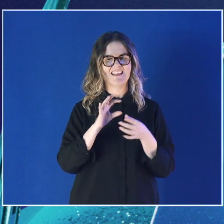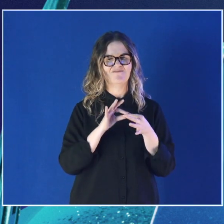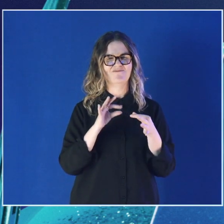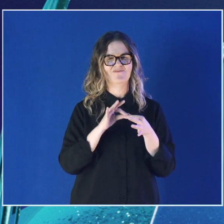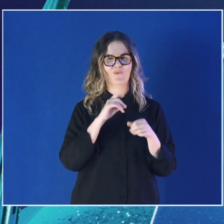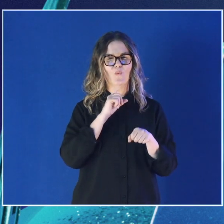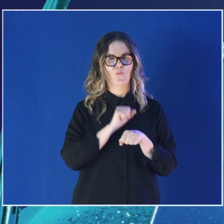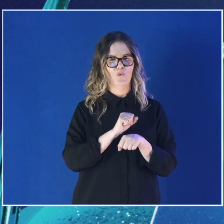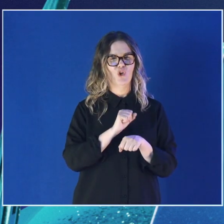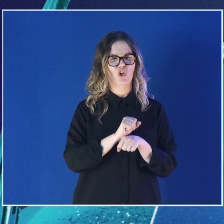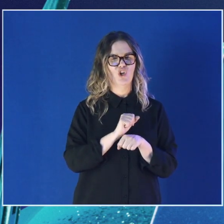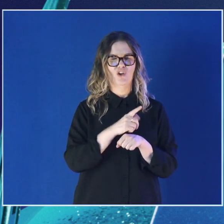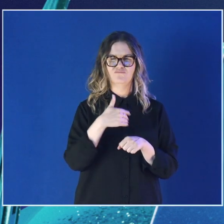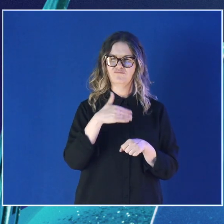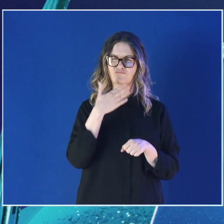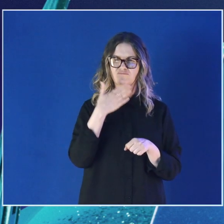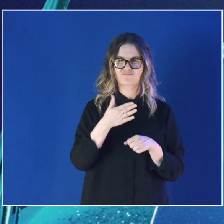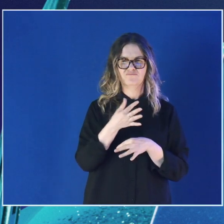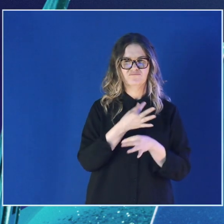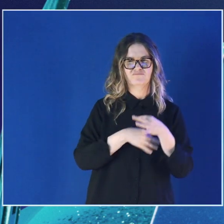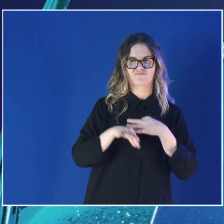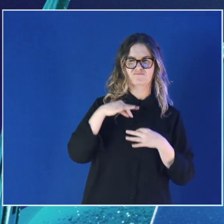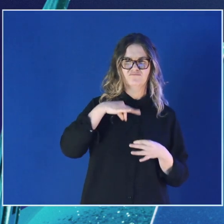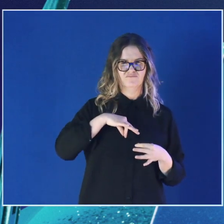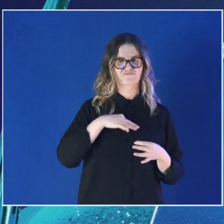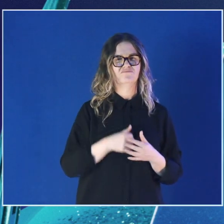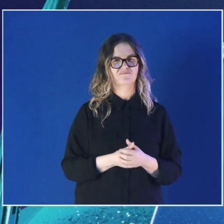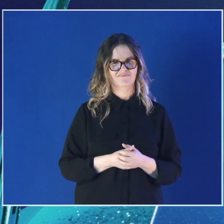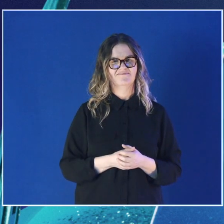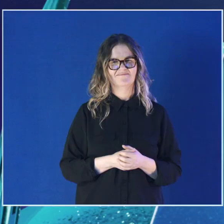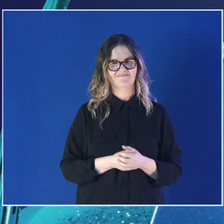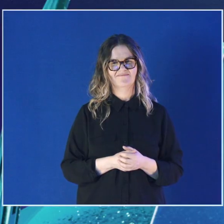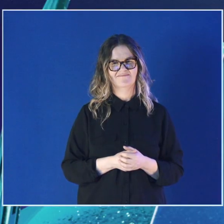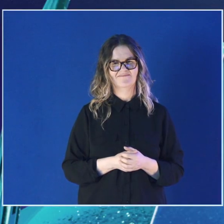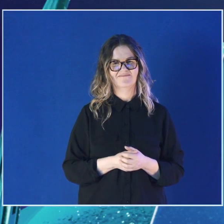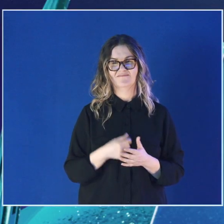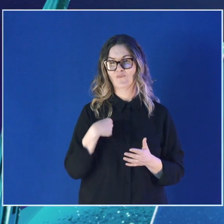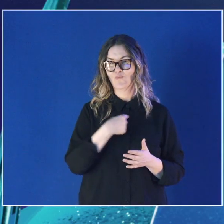Your voices, your leadership, they don't just inform our work,